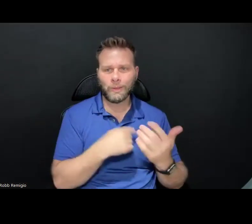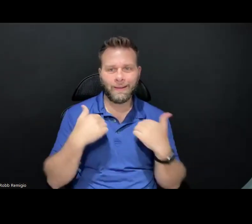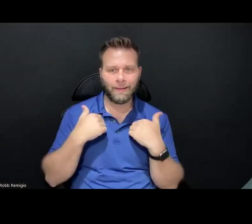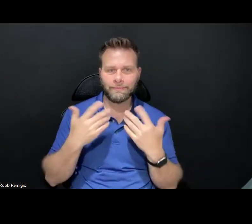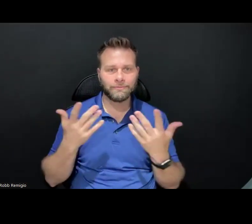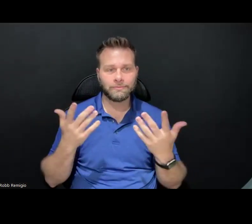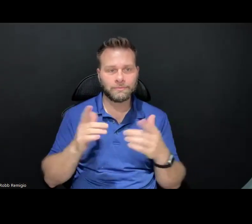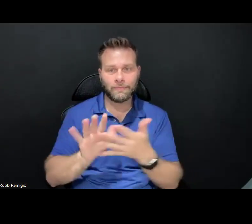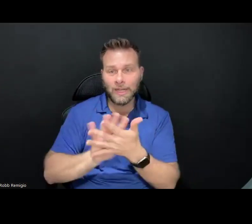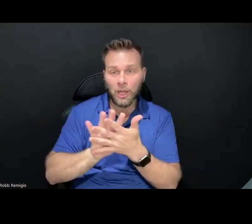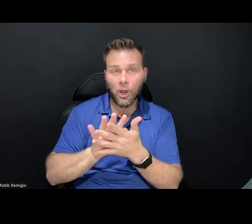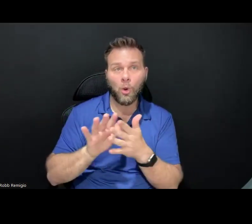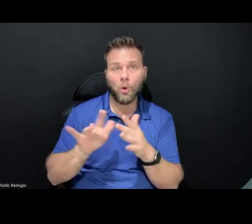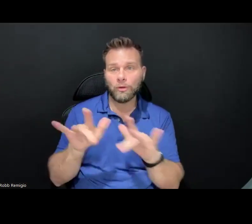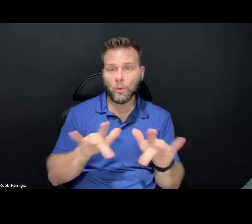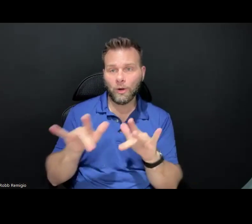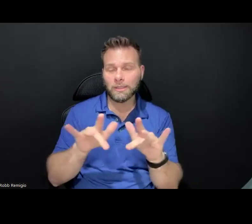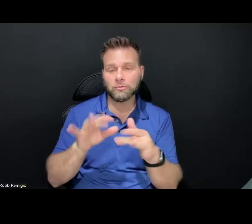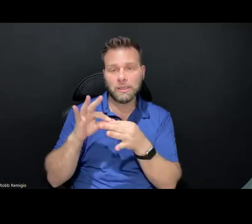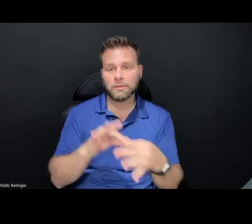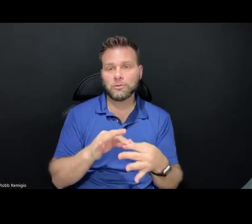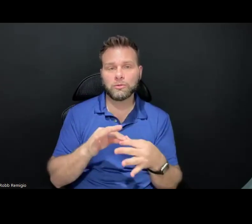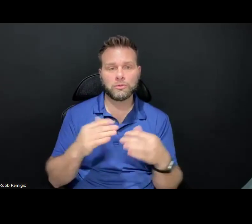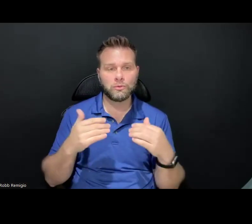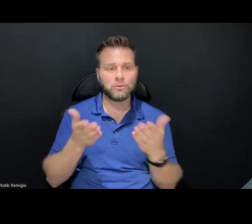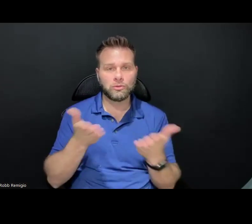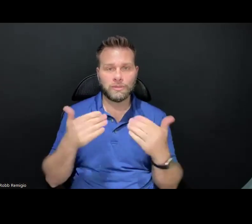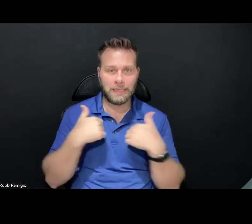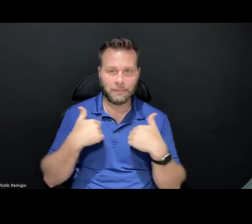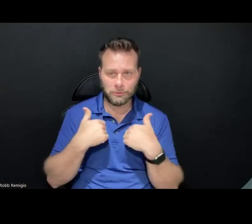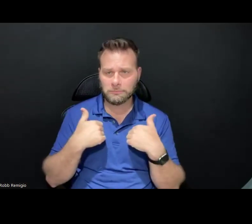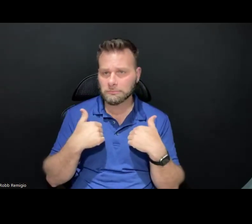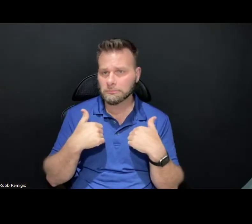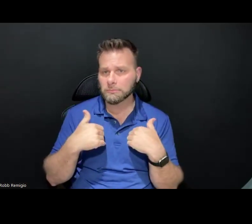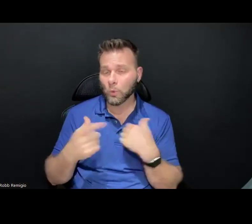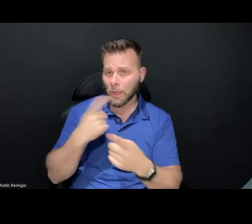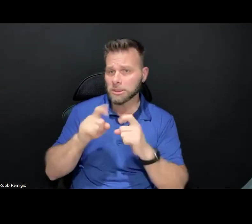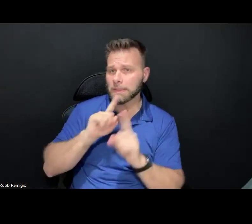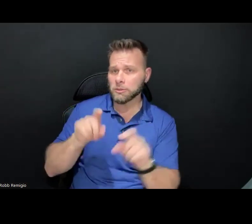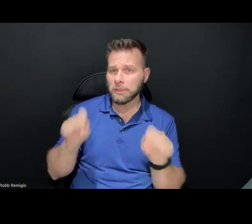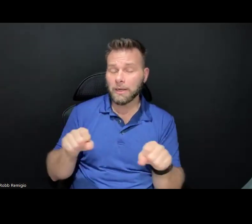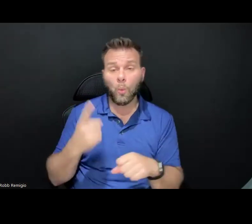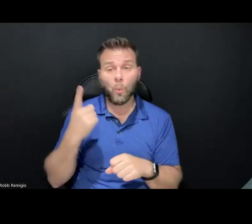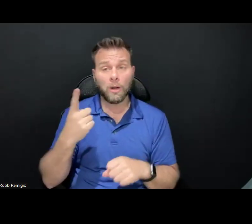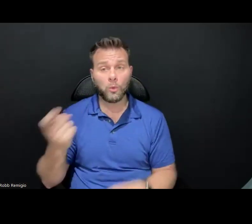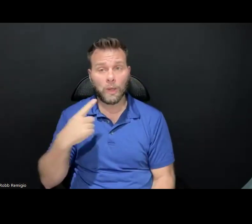We have a lot of, like, video recordings on Service Animals. We're happy to answer questions about them. I see there's one question in